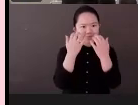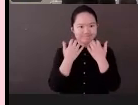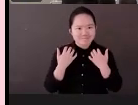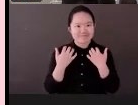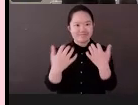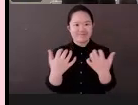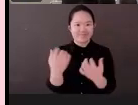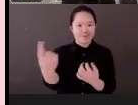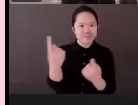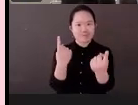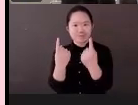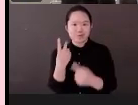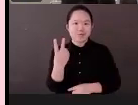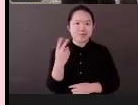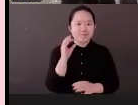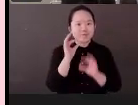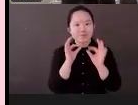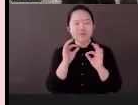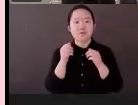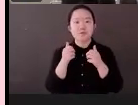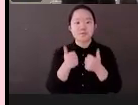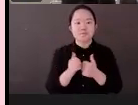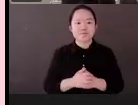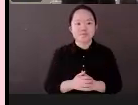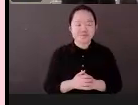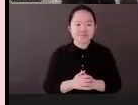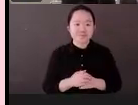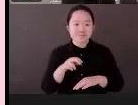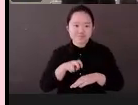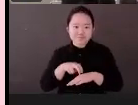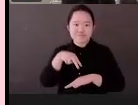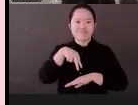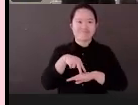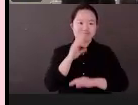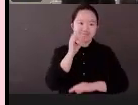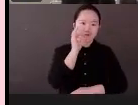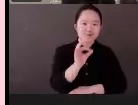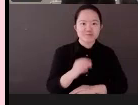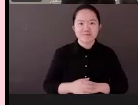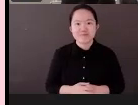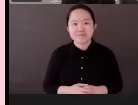It has been too much time since I have tested for Android.